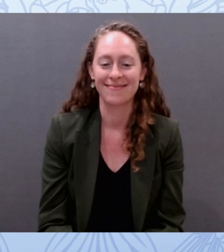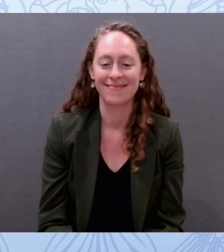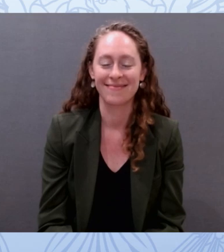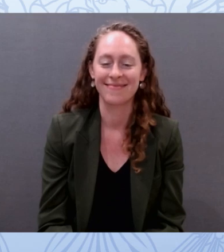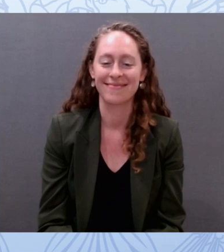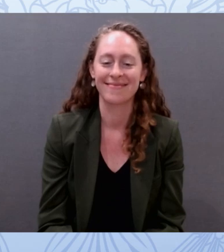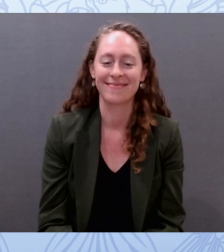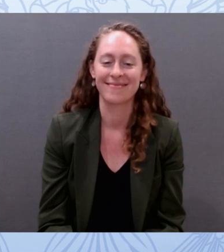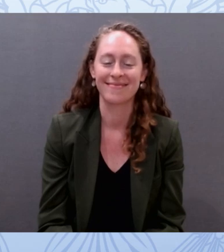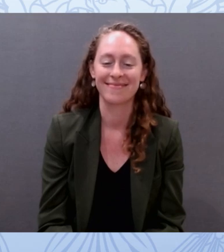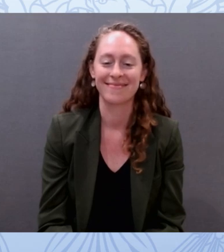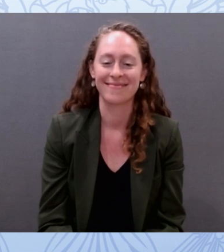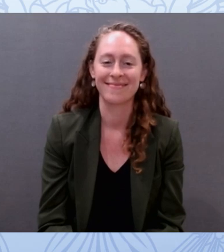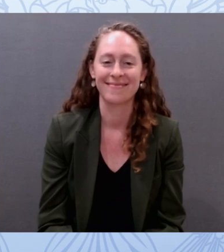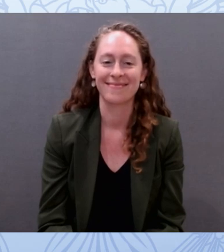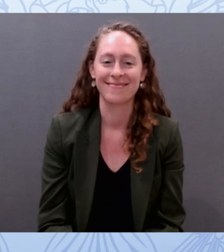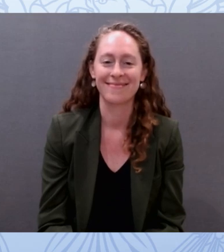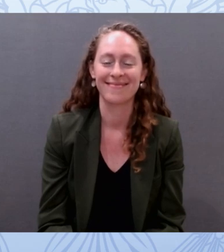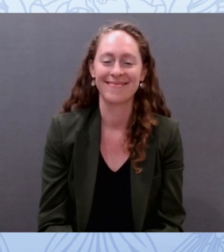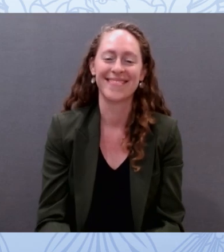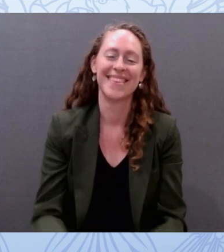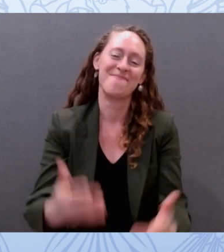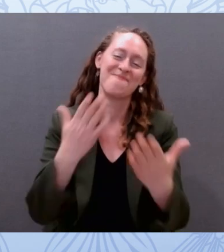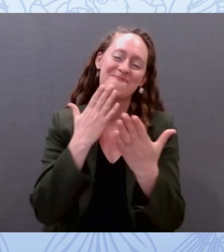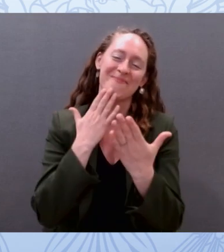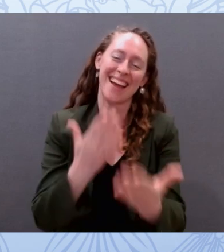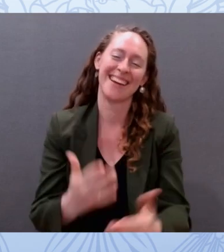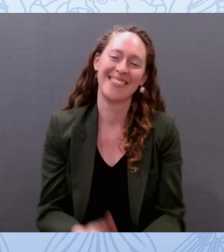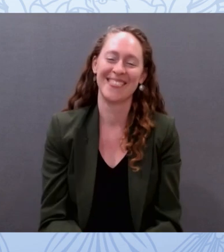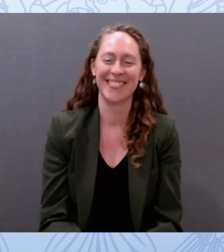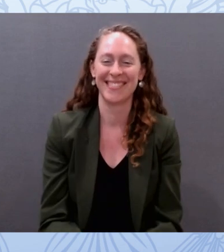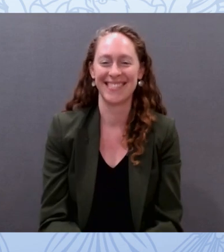The First Lady: Thank you. Thank you. Oh, really. Thank you. Thank you so much.